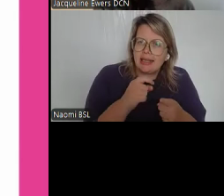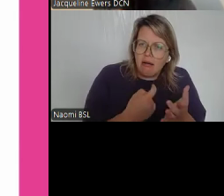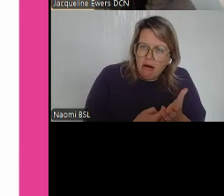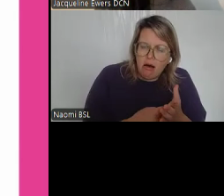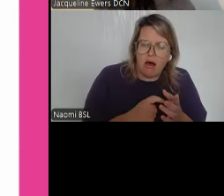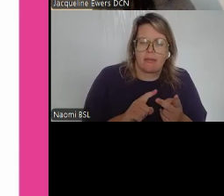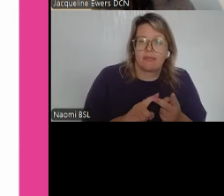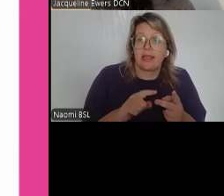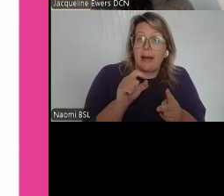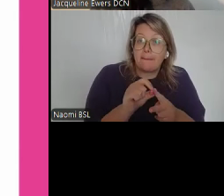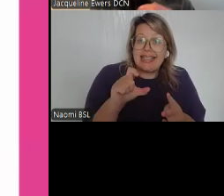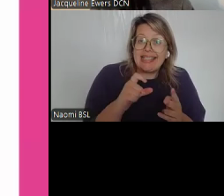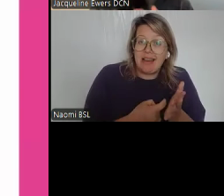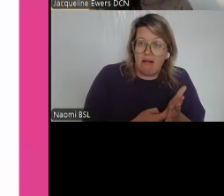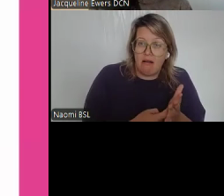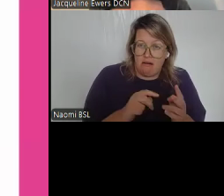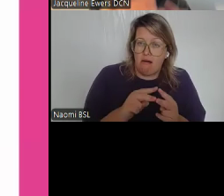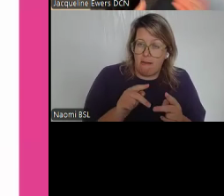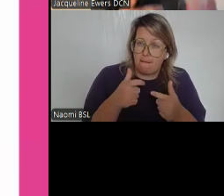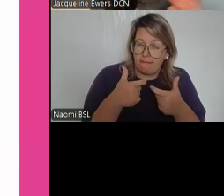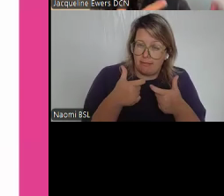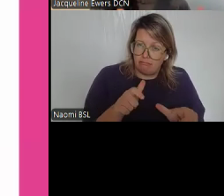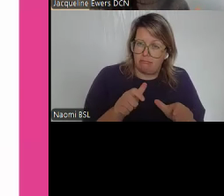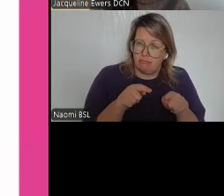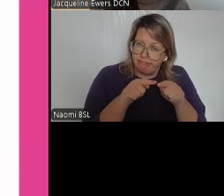We're going to touch on that a bit. I'm going to show, in these examples,